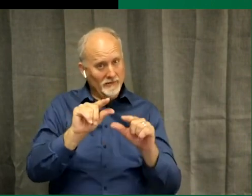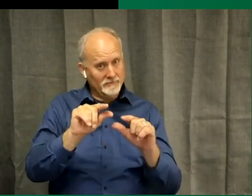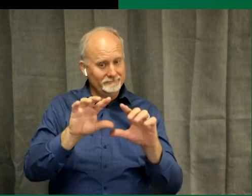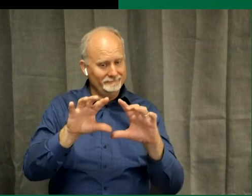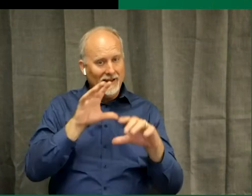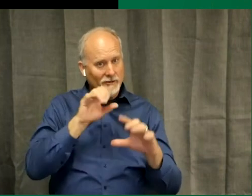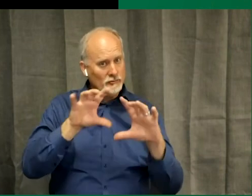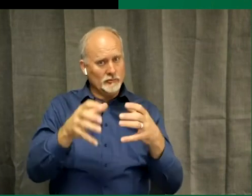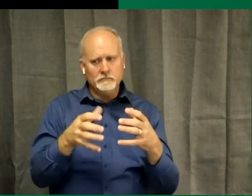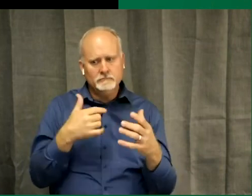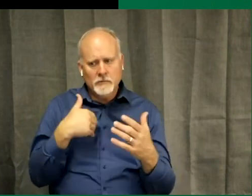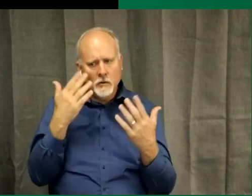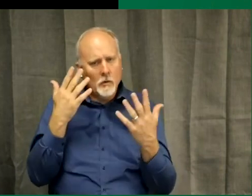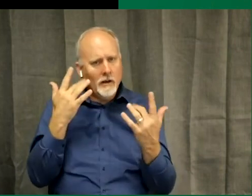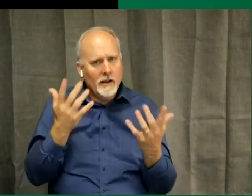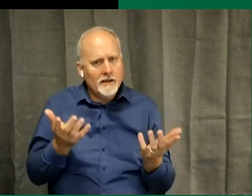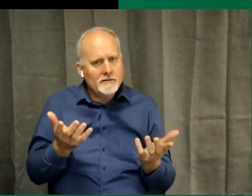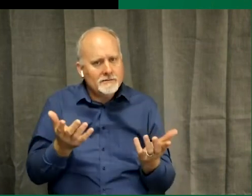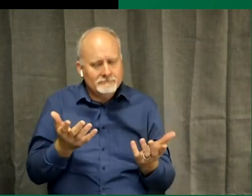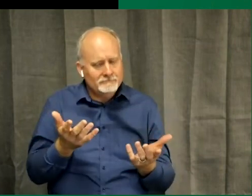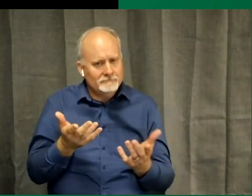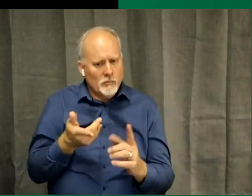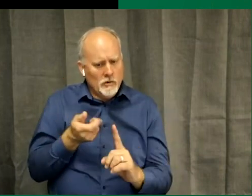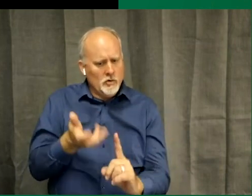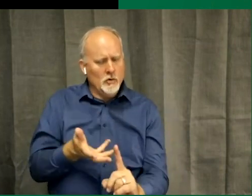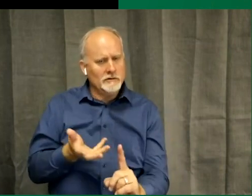a really severe case of covid and so that's one of the reasons that we're particularly worried